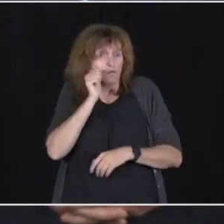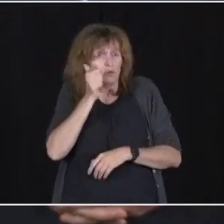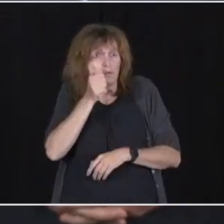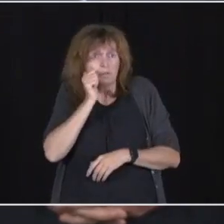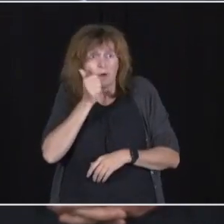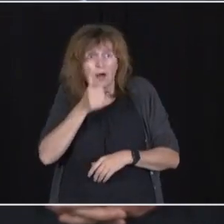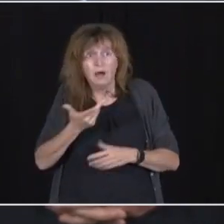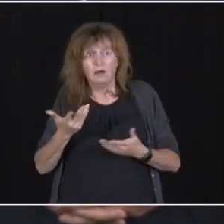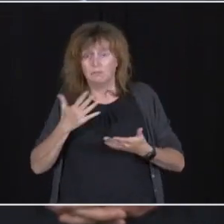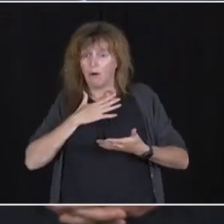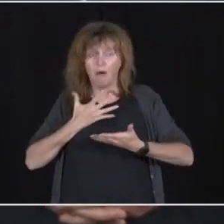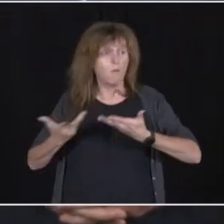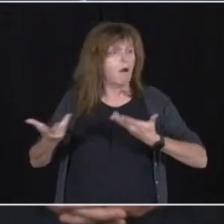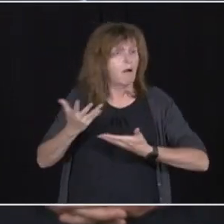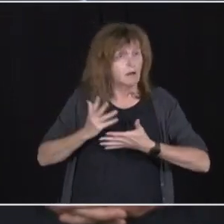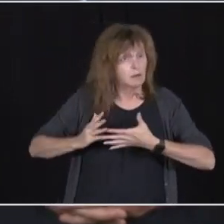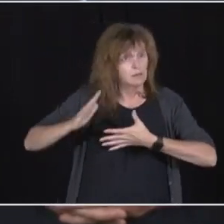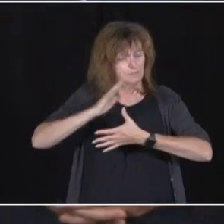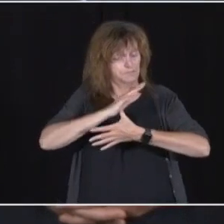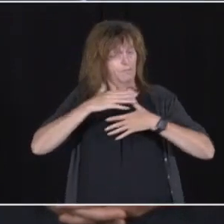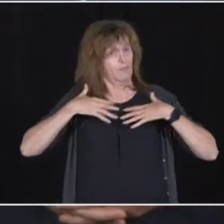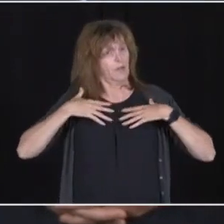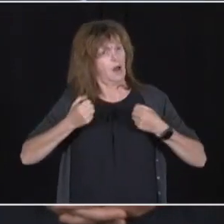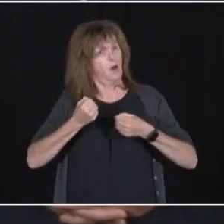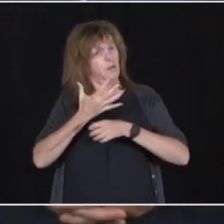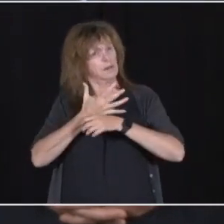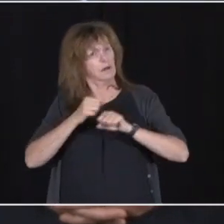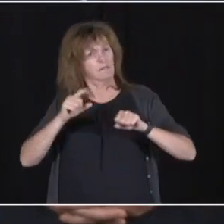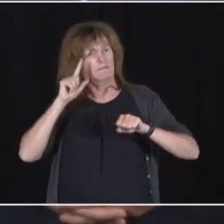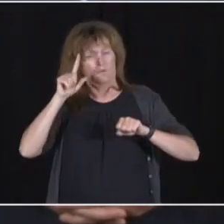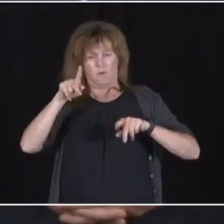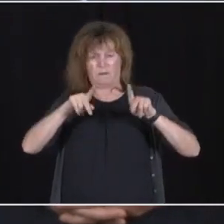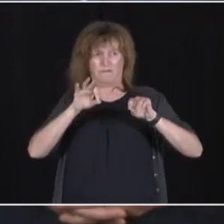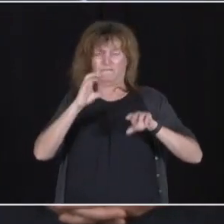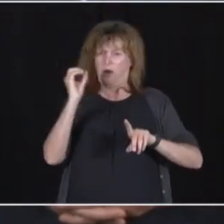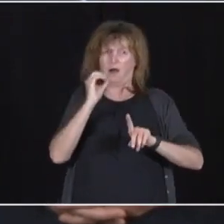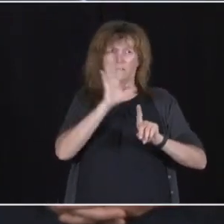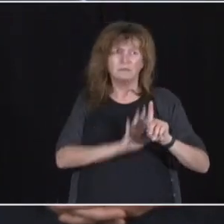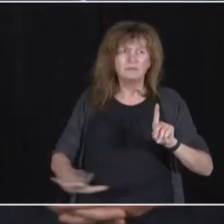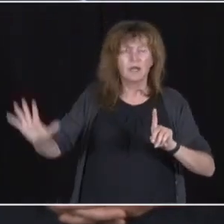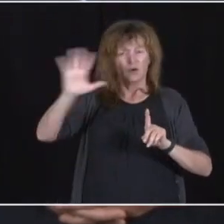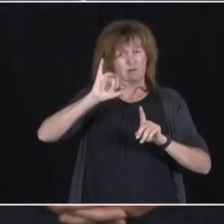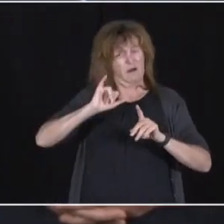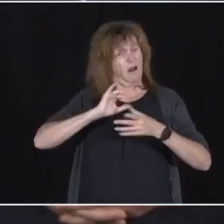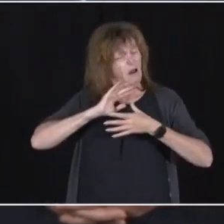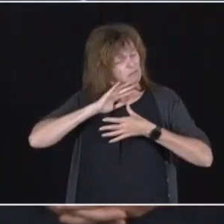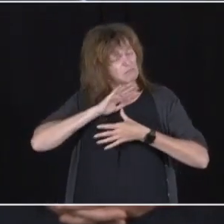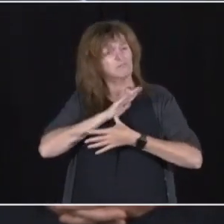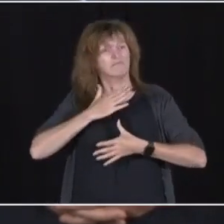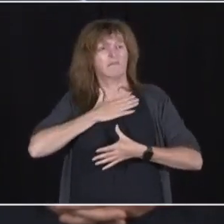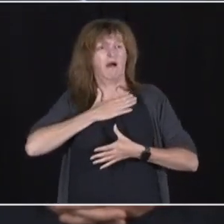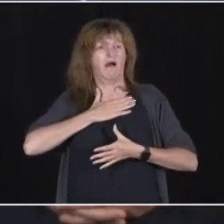We are here every day. And I'm not going to waver when it comes to protecting the health and the safety of the